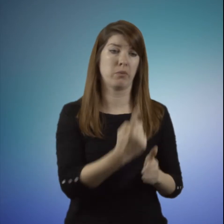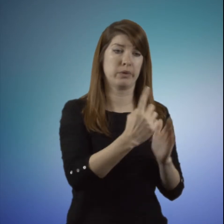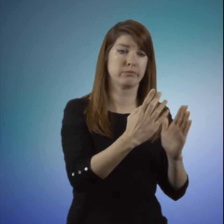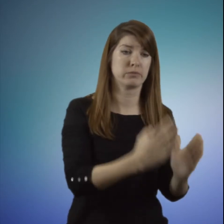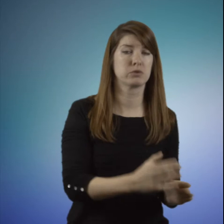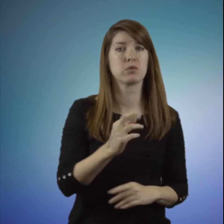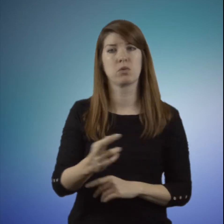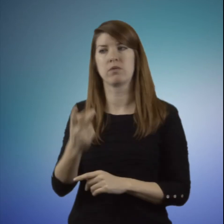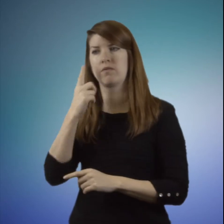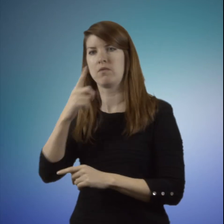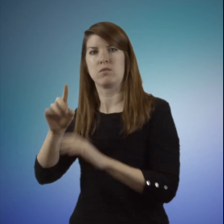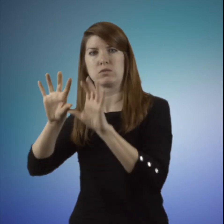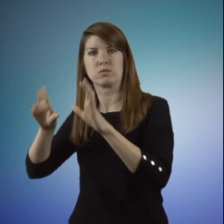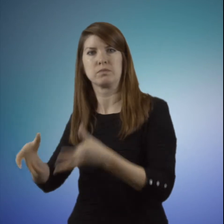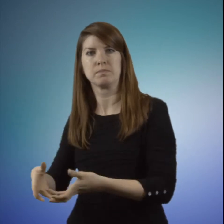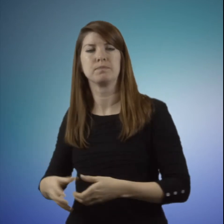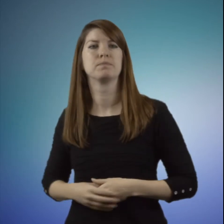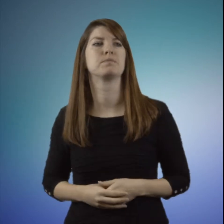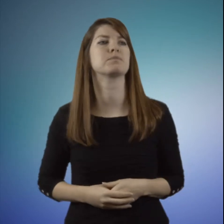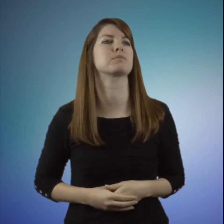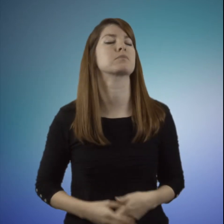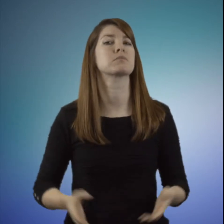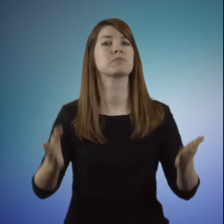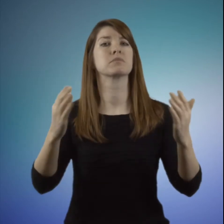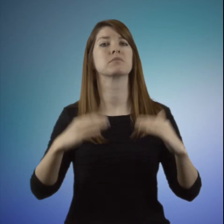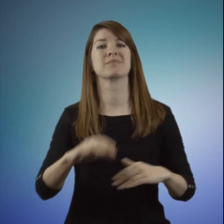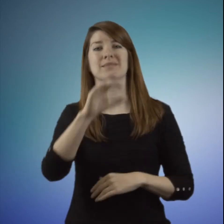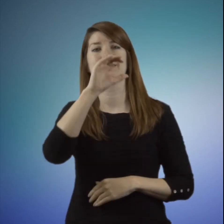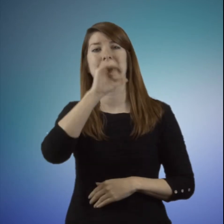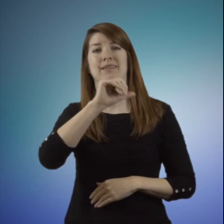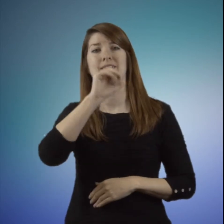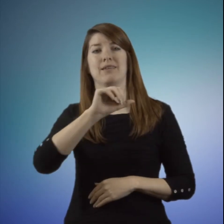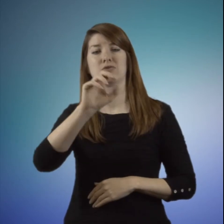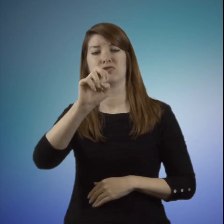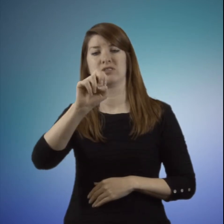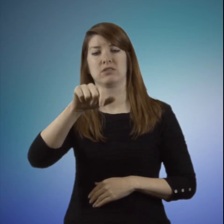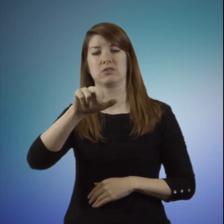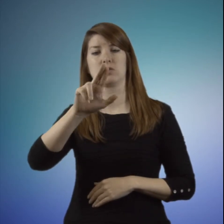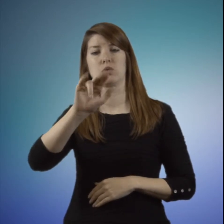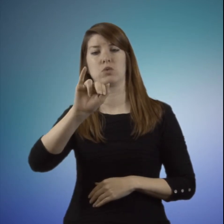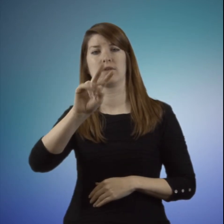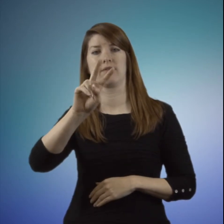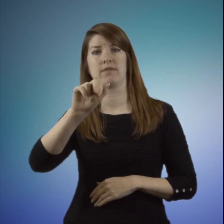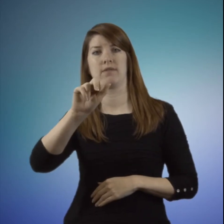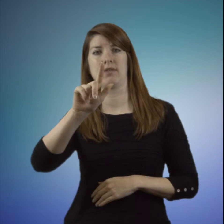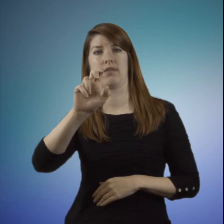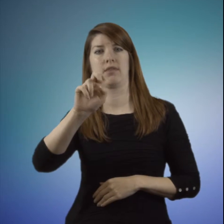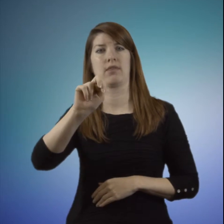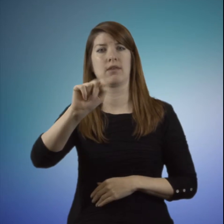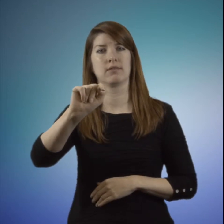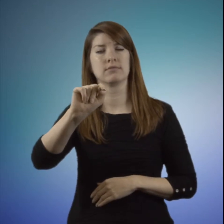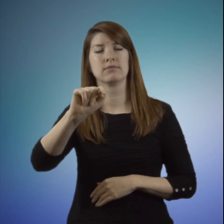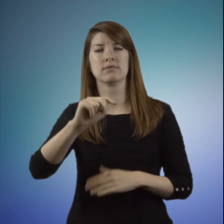Age equivalent refers to the estimated age that a score typically would correspond to.